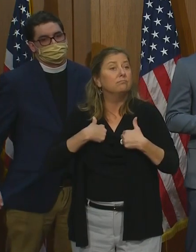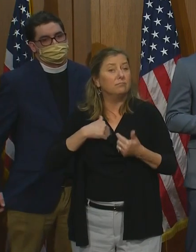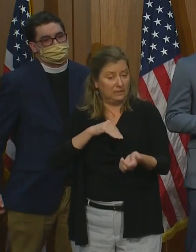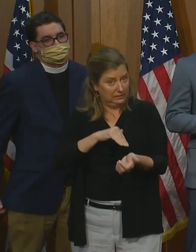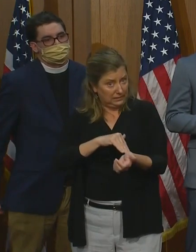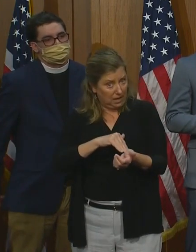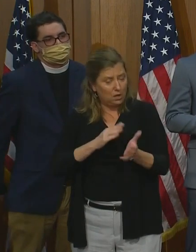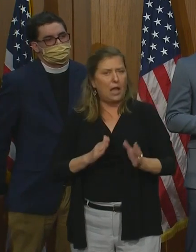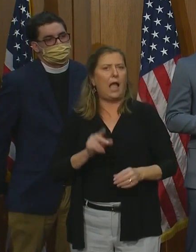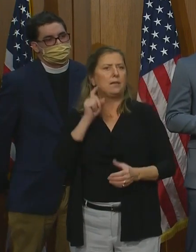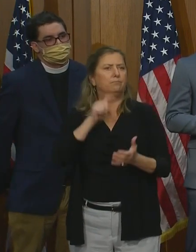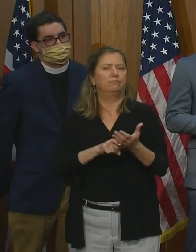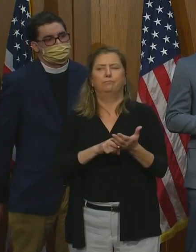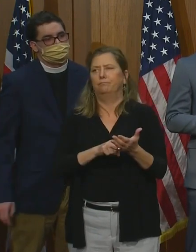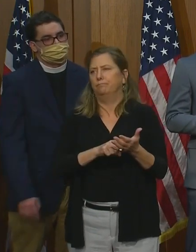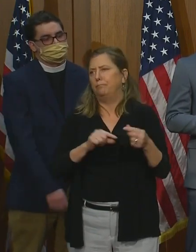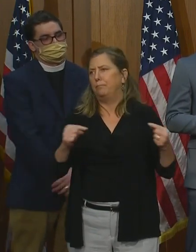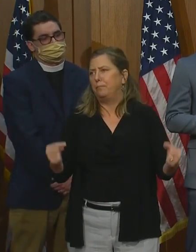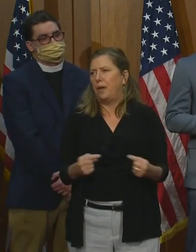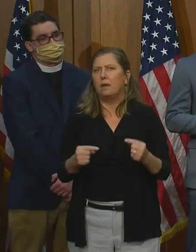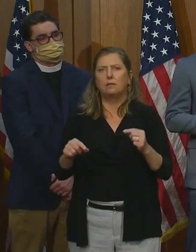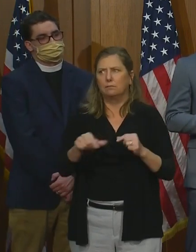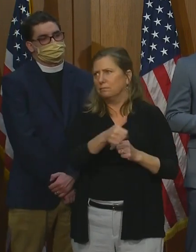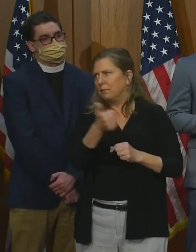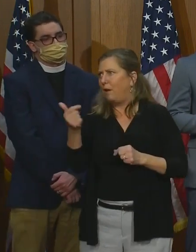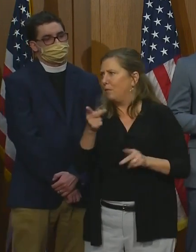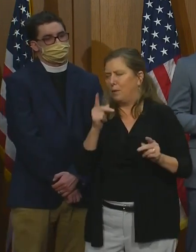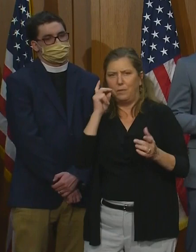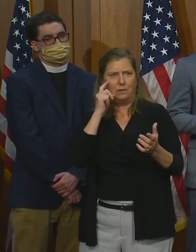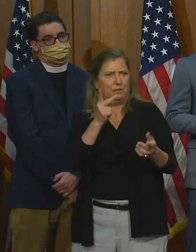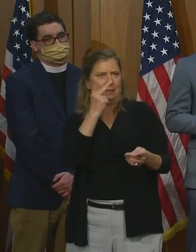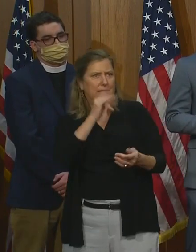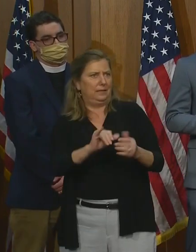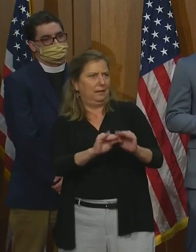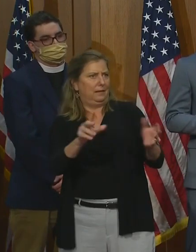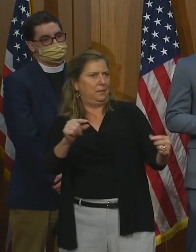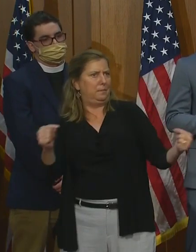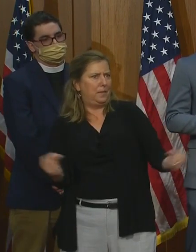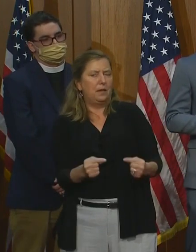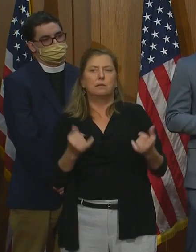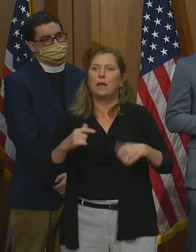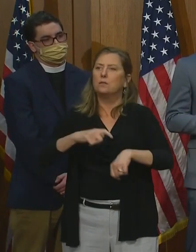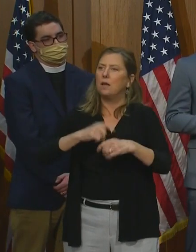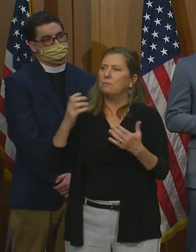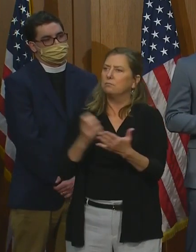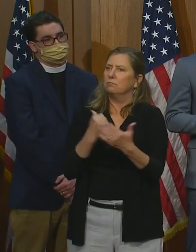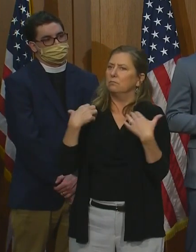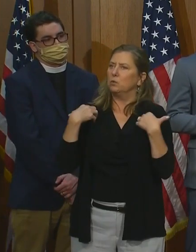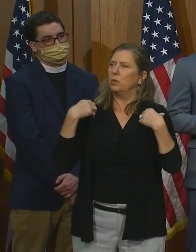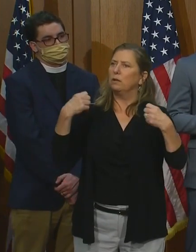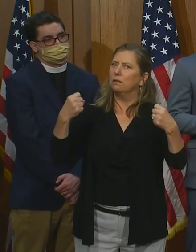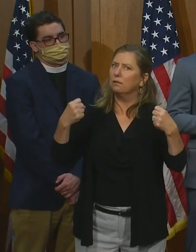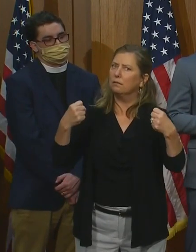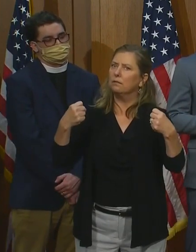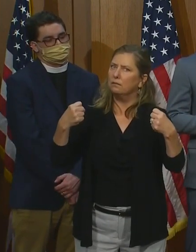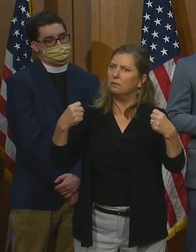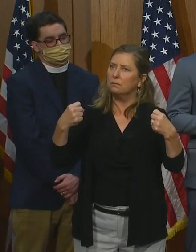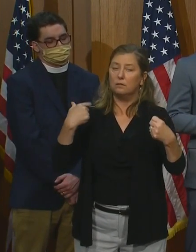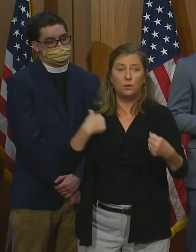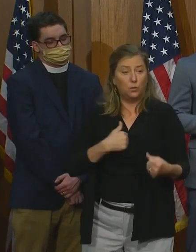CERTAINLY- ALAN AS A PHYSICIAN I CAN RECOGNIZE THE PAIN ALONG WITH A LOT OF OTHER PEOPLE AND